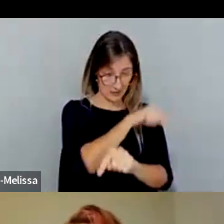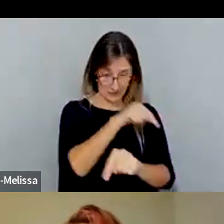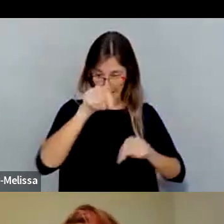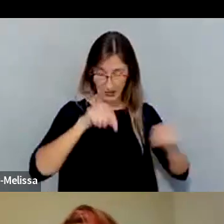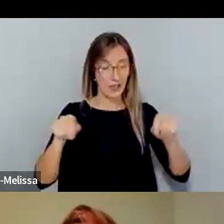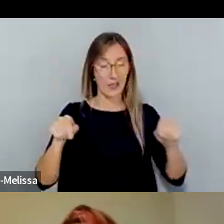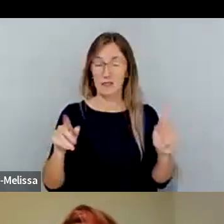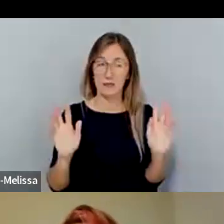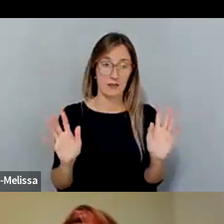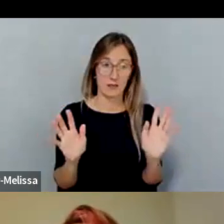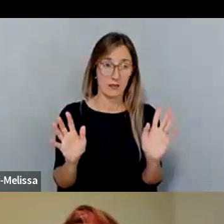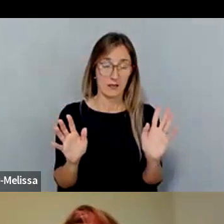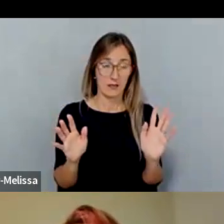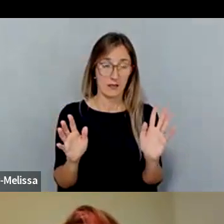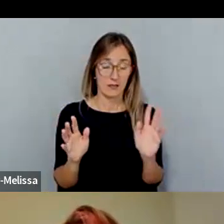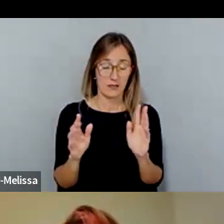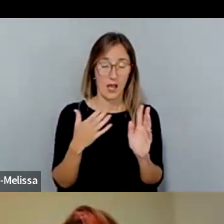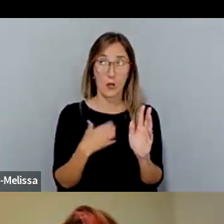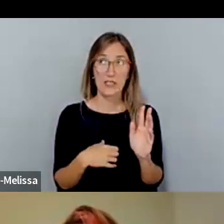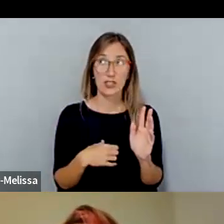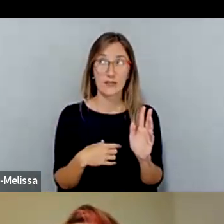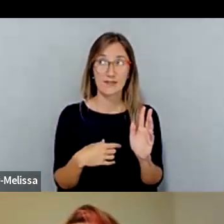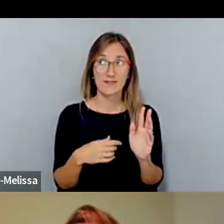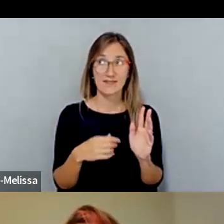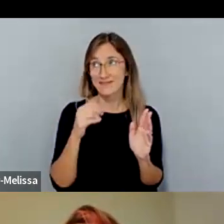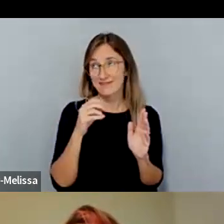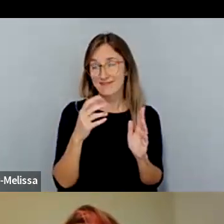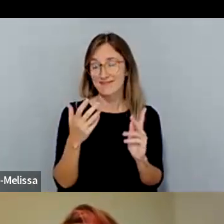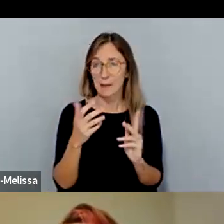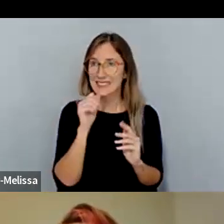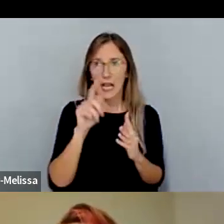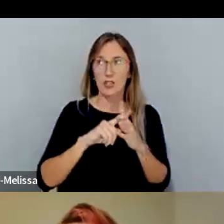necessarily easy to understand and you often have to cross-reference